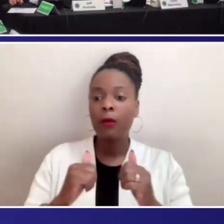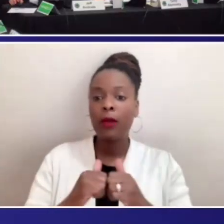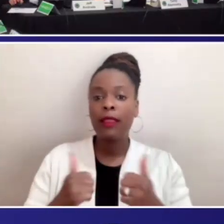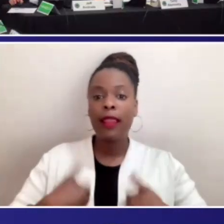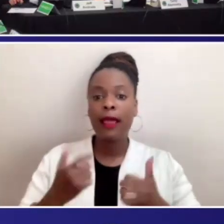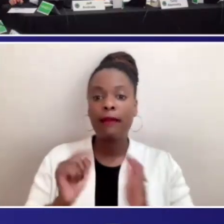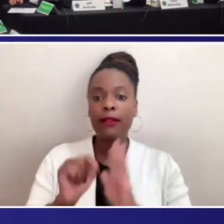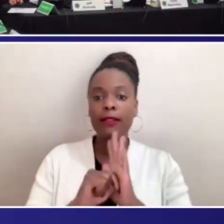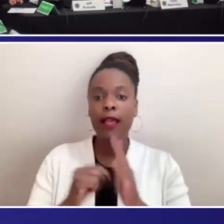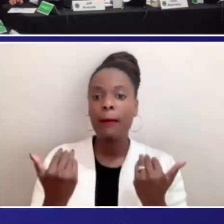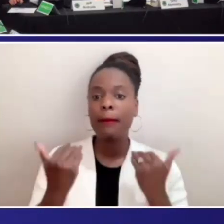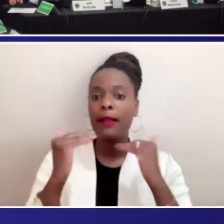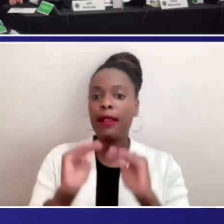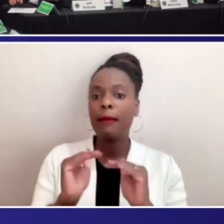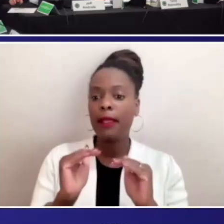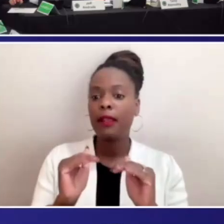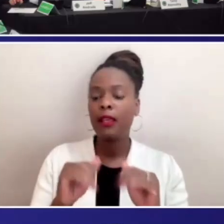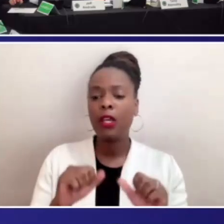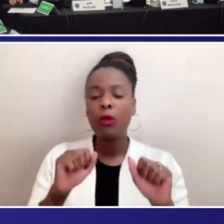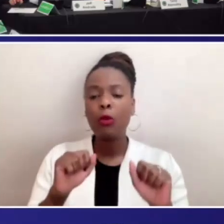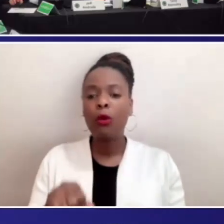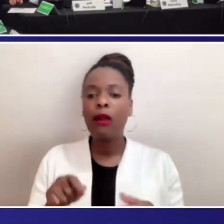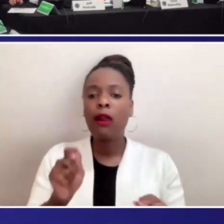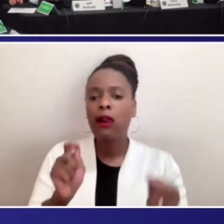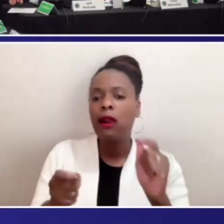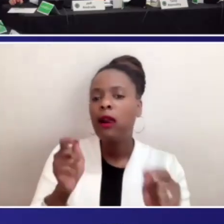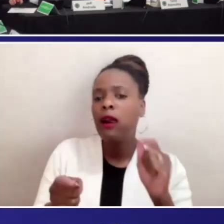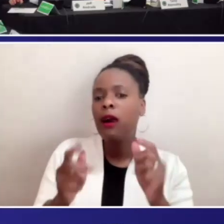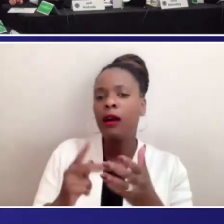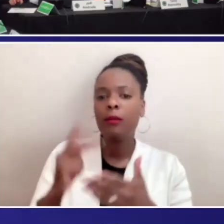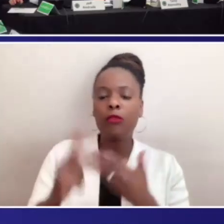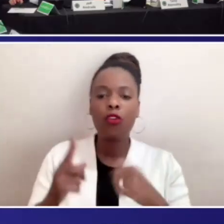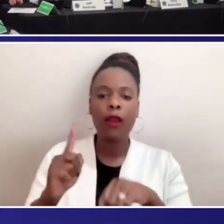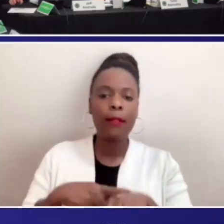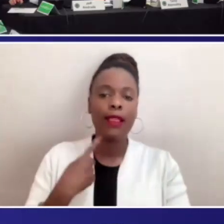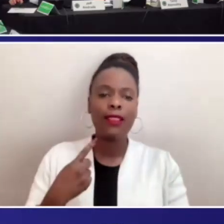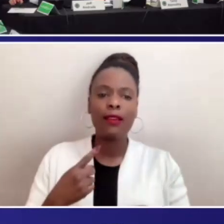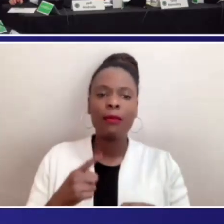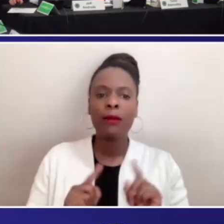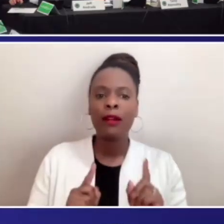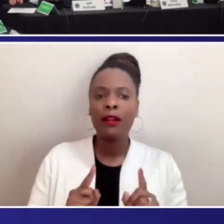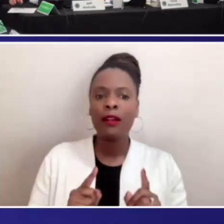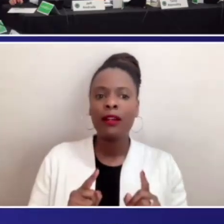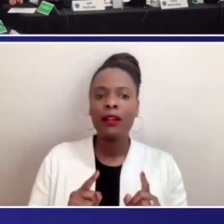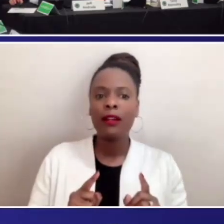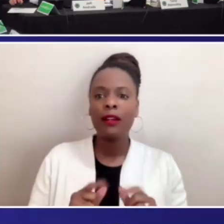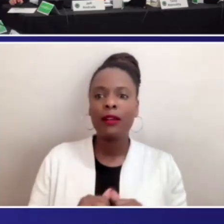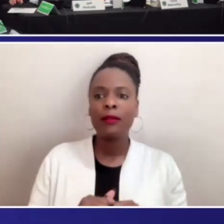it -- while you could certainly play with the program length, I mean your, your point is well taken,